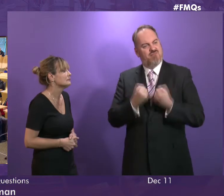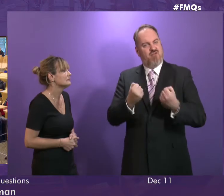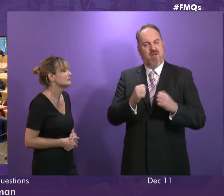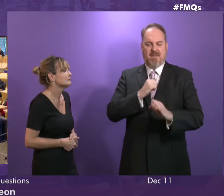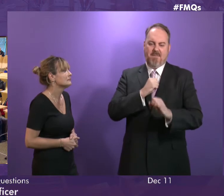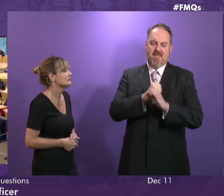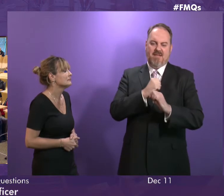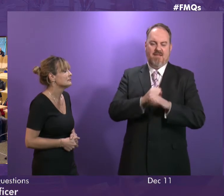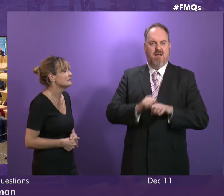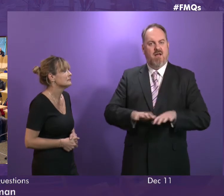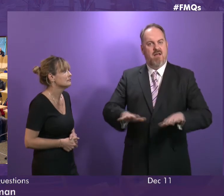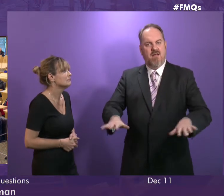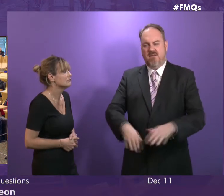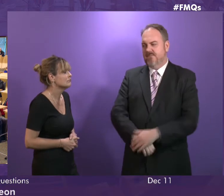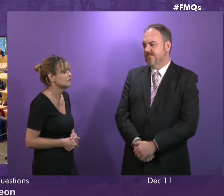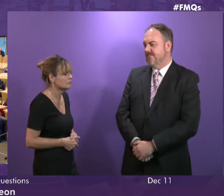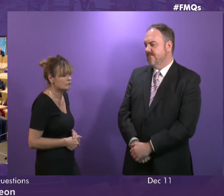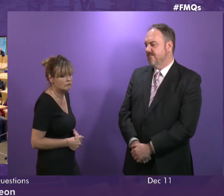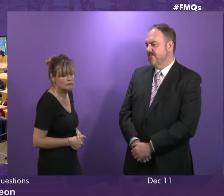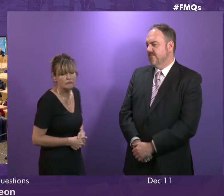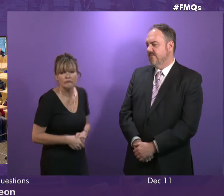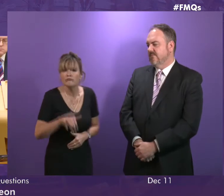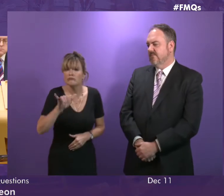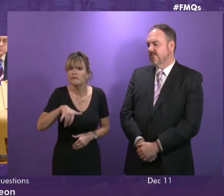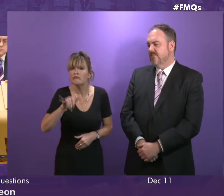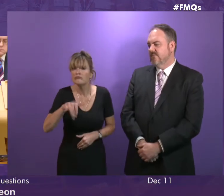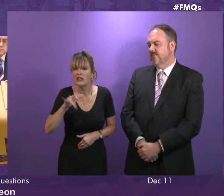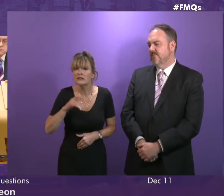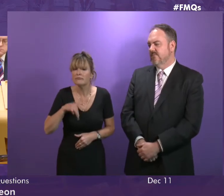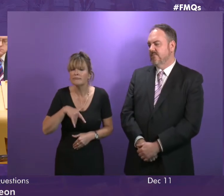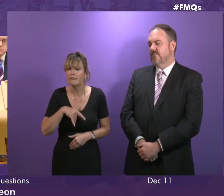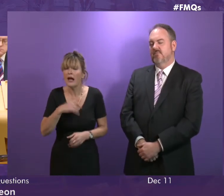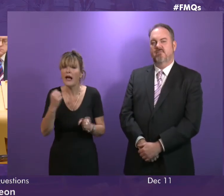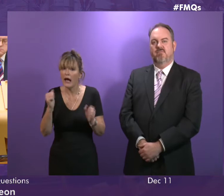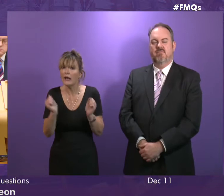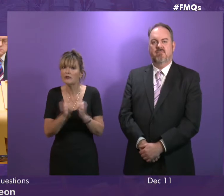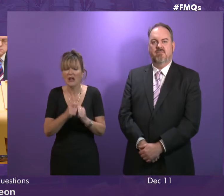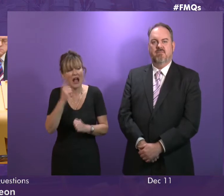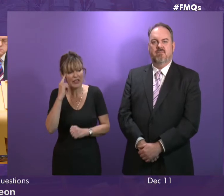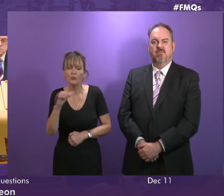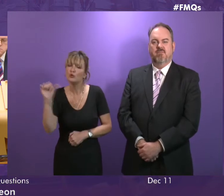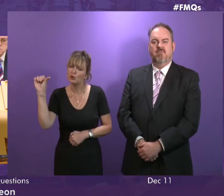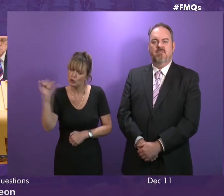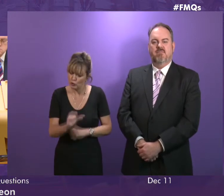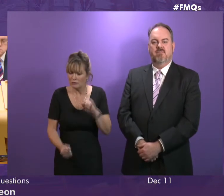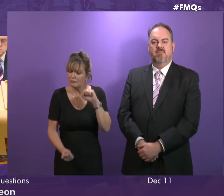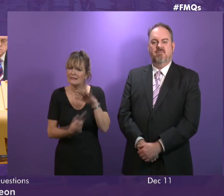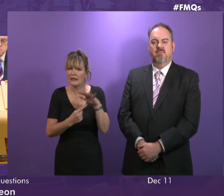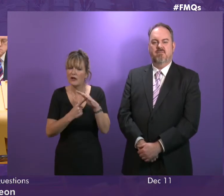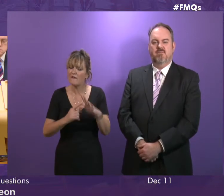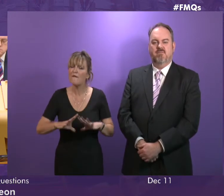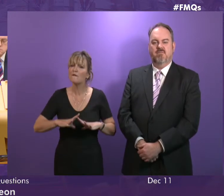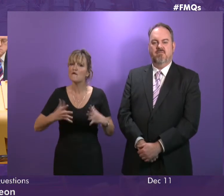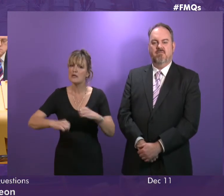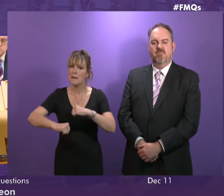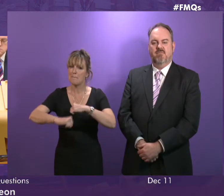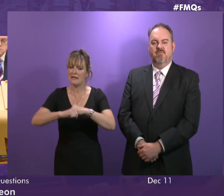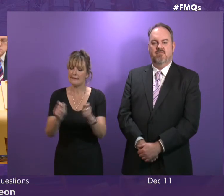Yes, I agree that having a free media is essential to the health of our democracy. It is always